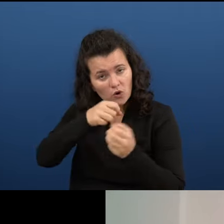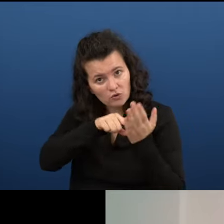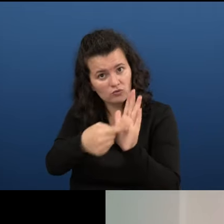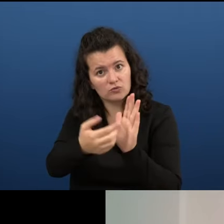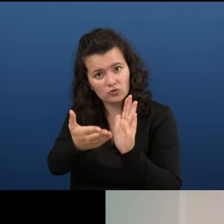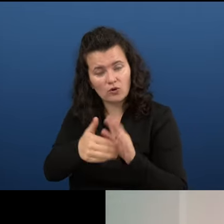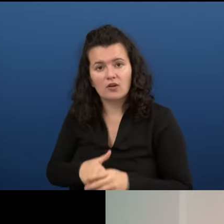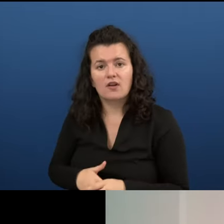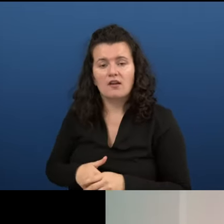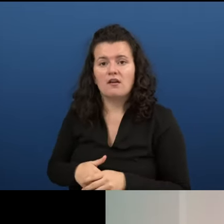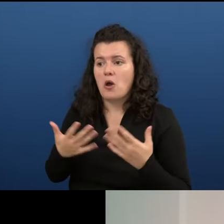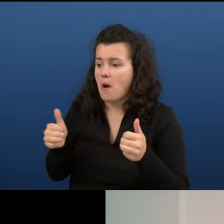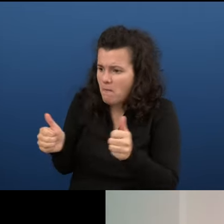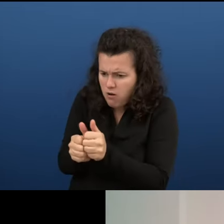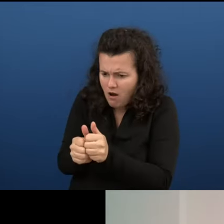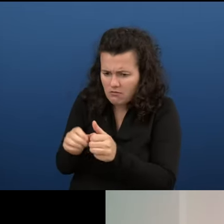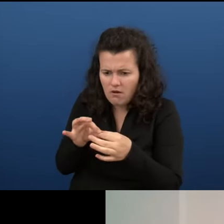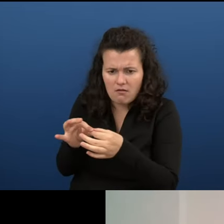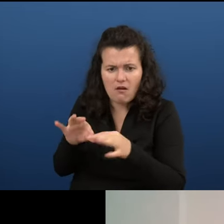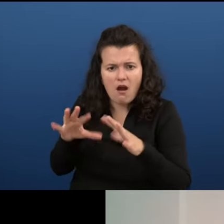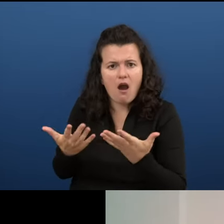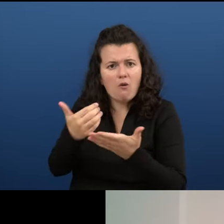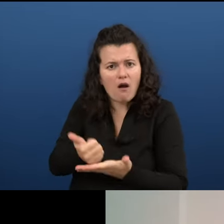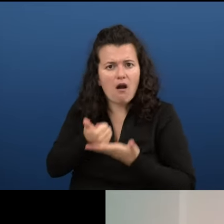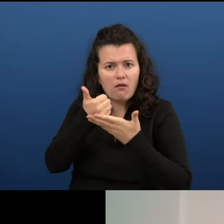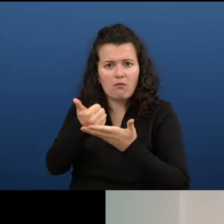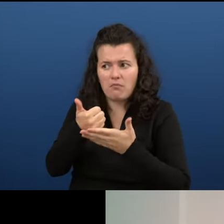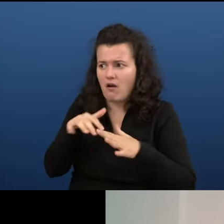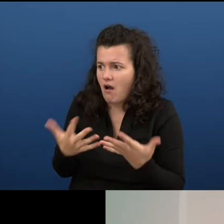dissolves cookies or metal don't get it at least with Neil Sedaka on through the personal